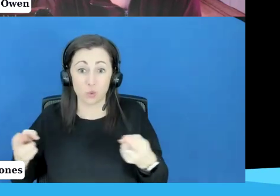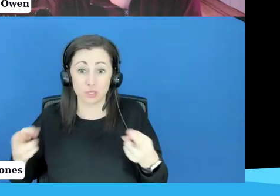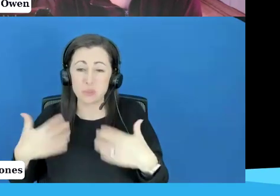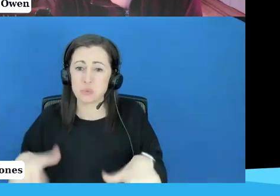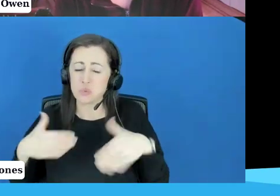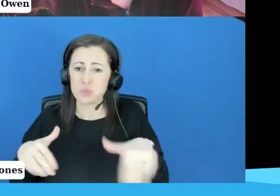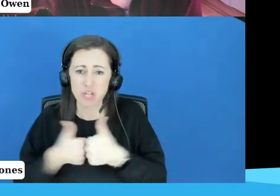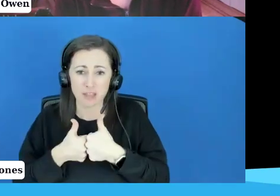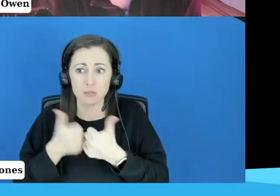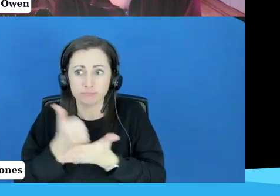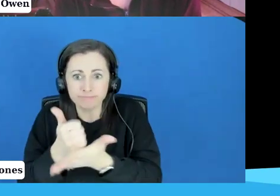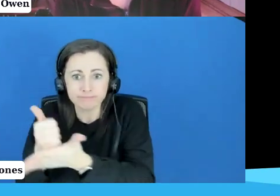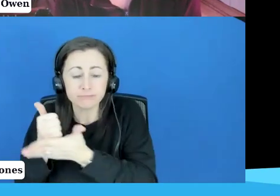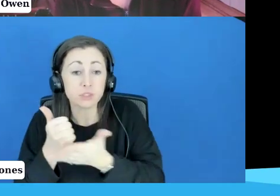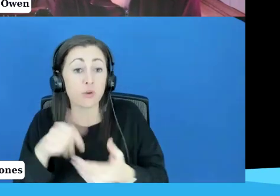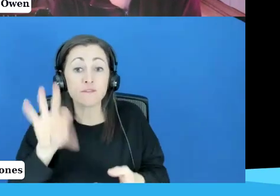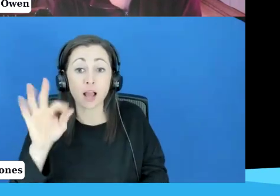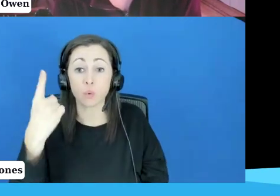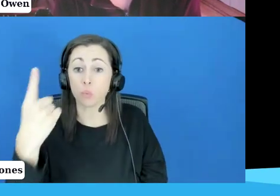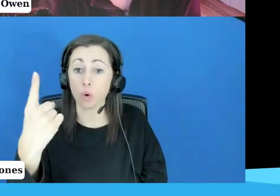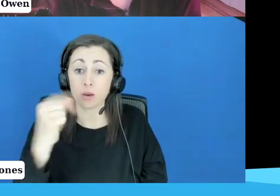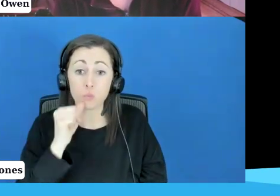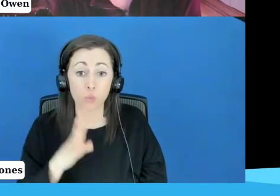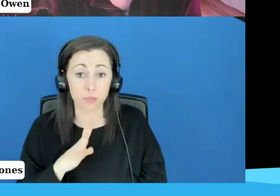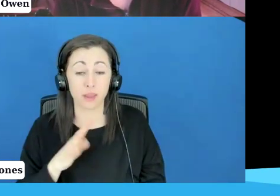If you could just find one woman living with paralysis